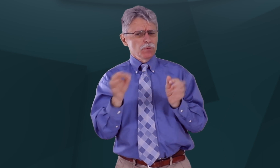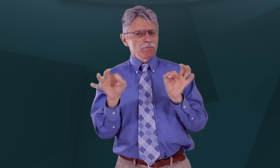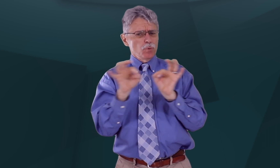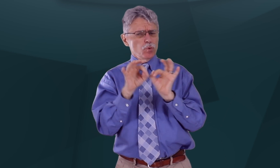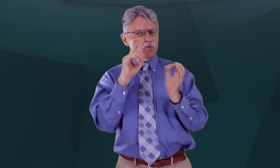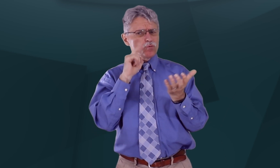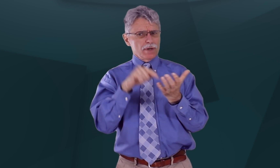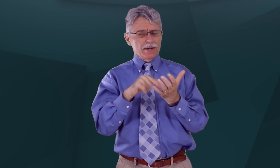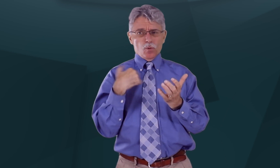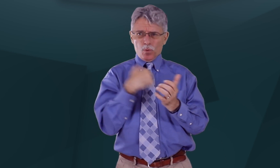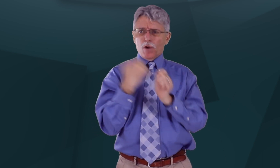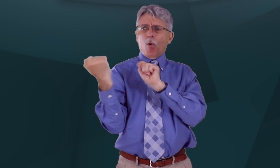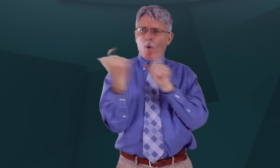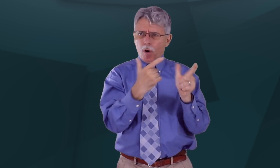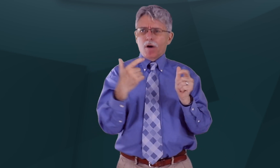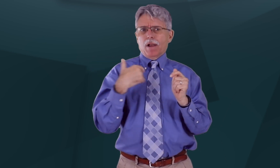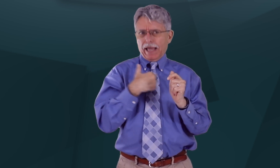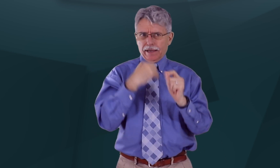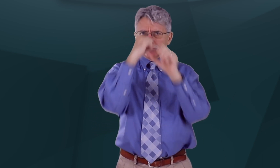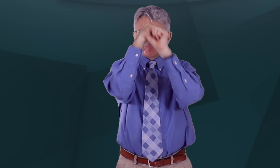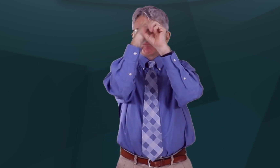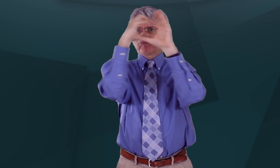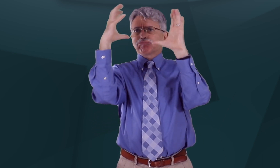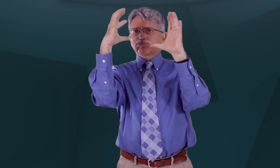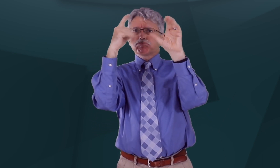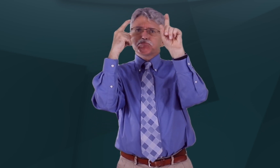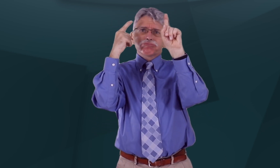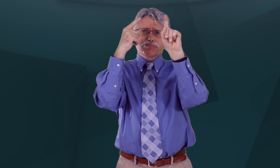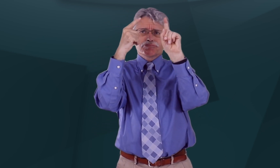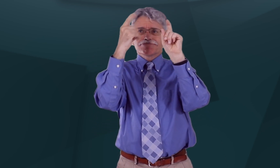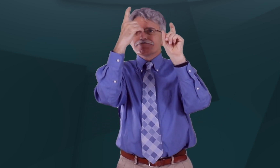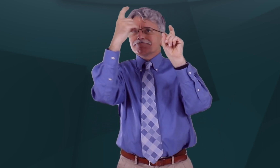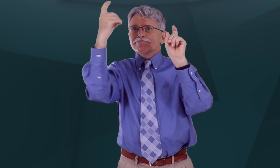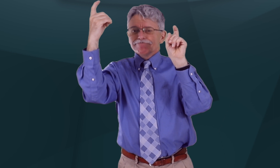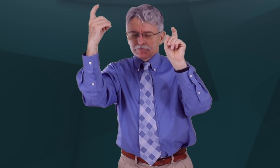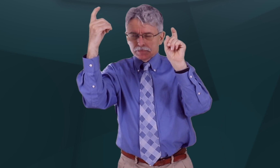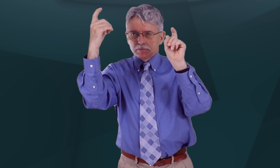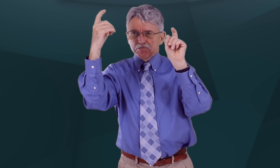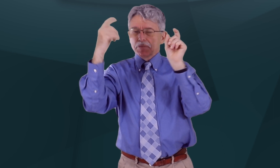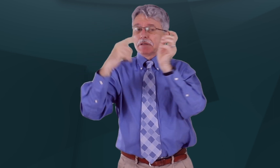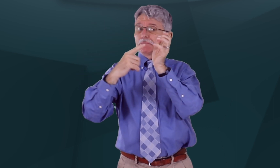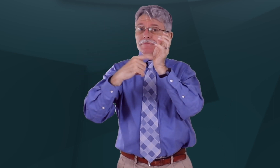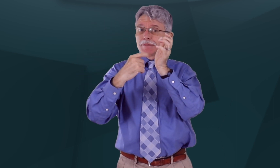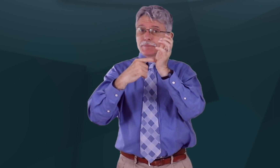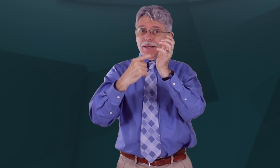But -- but first we need to recognize that we have these dreams, these goals, these desires,